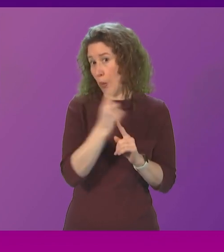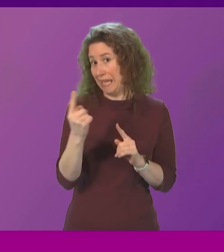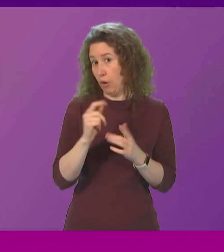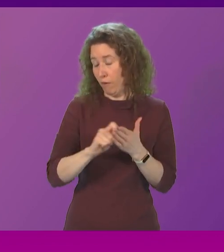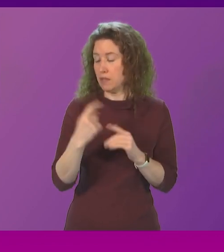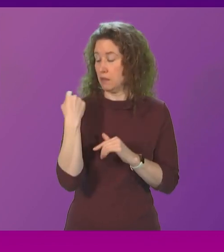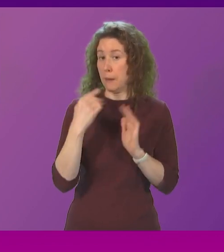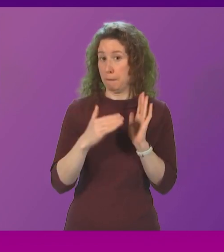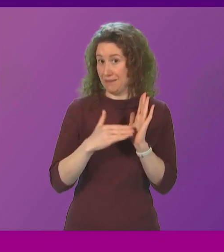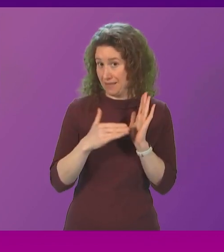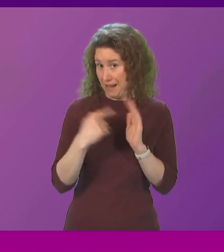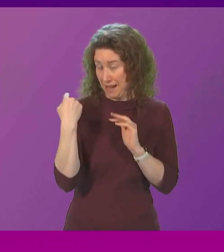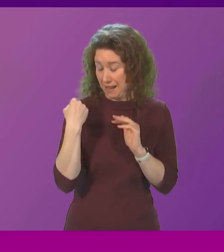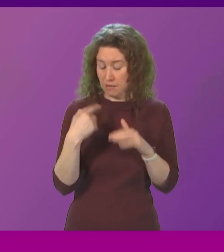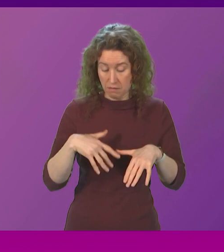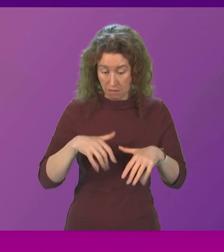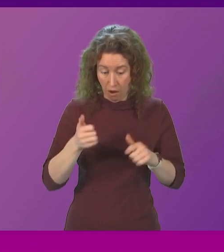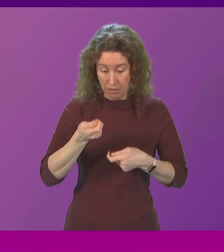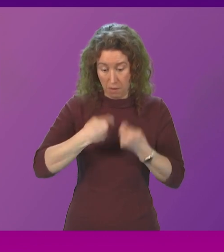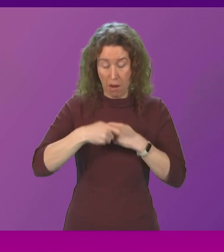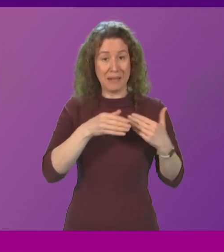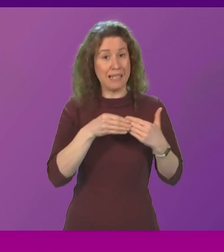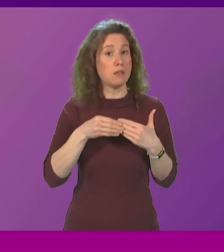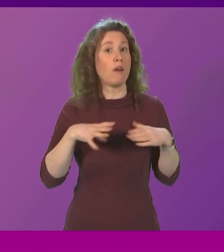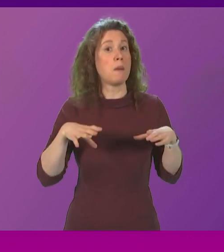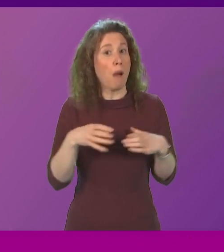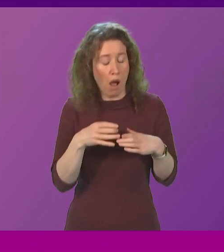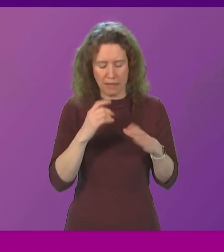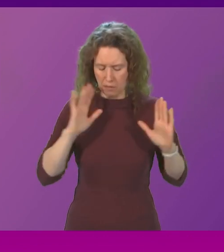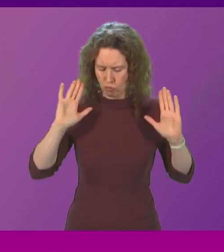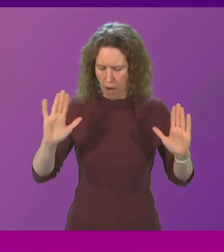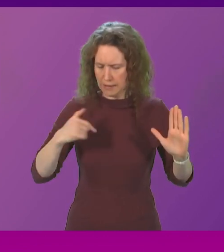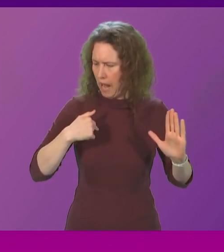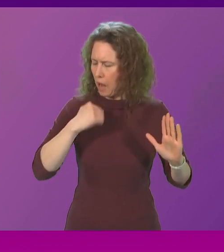On Monday, within minutes of becoming leader of his party, he said that he would push “right